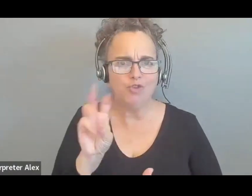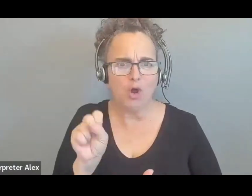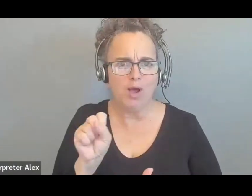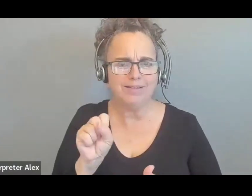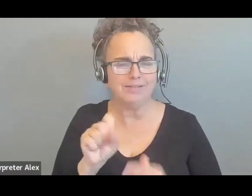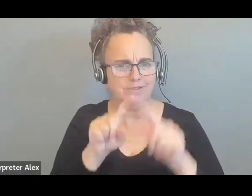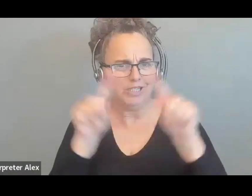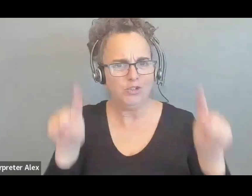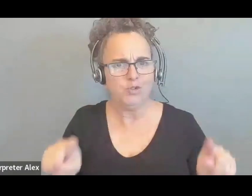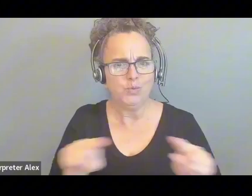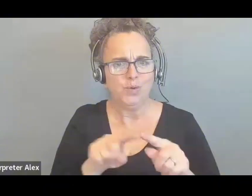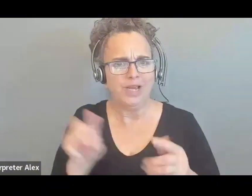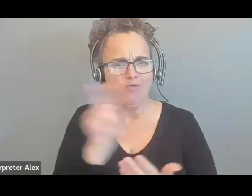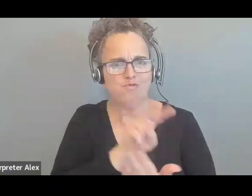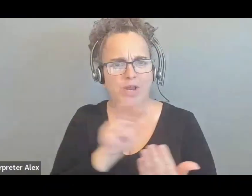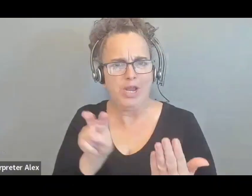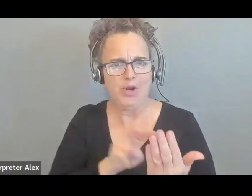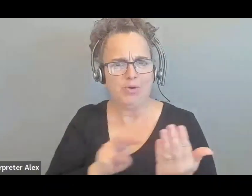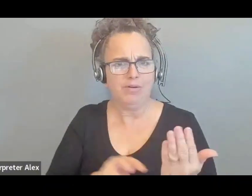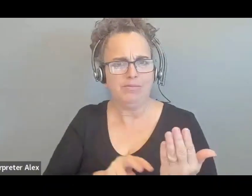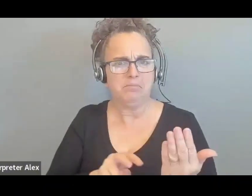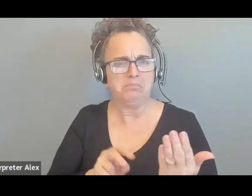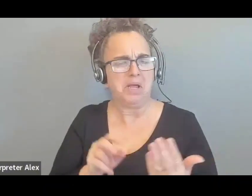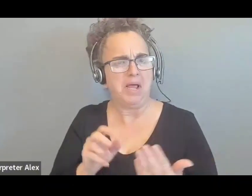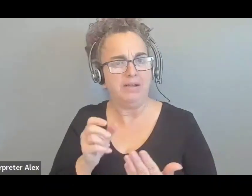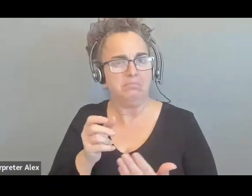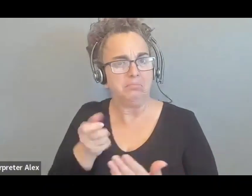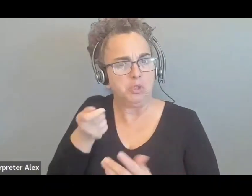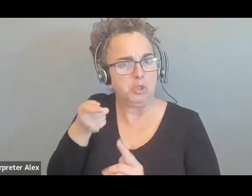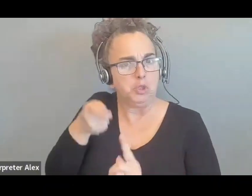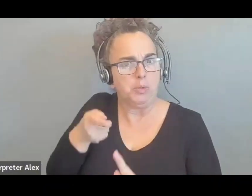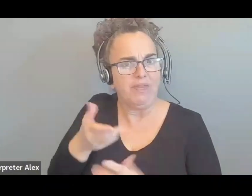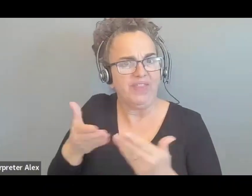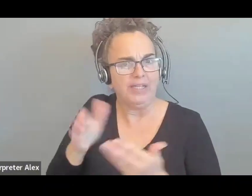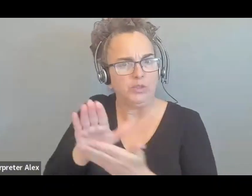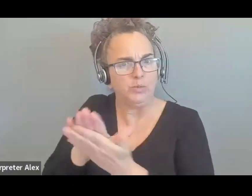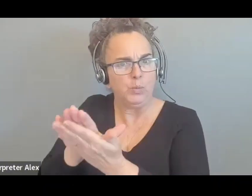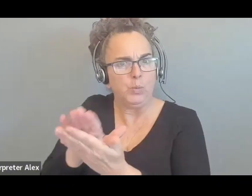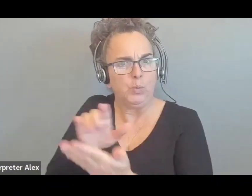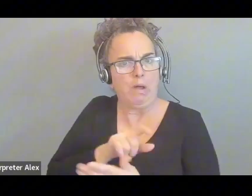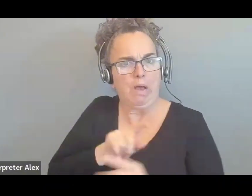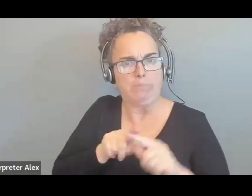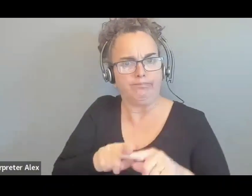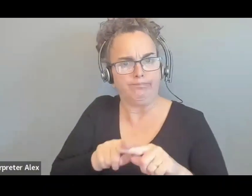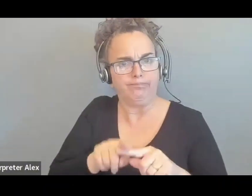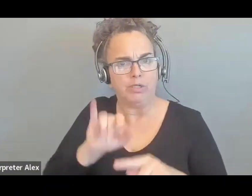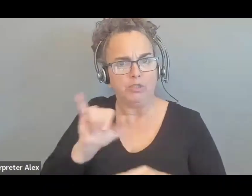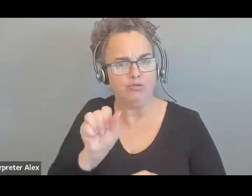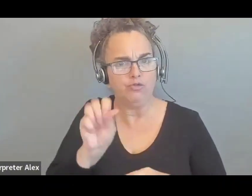and there were certain applications for school that I needed to use it for those common tools